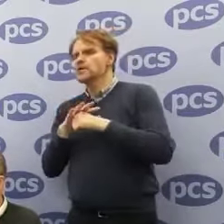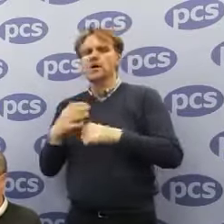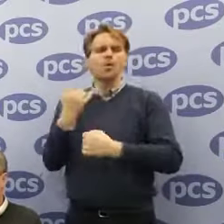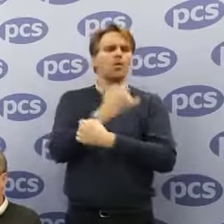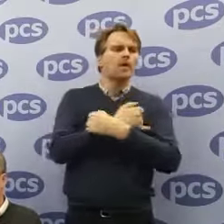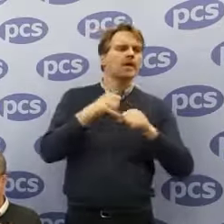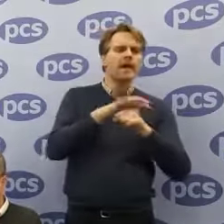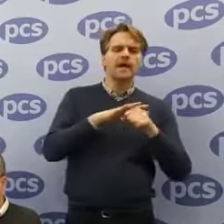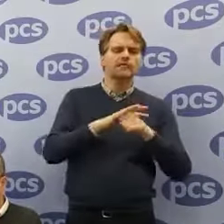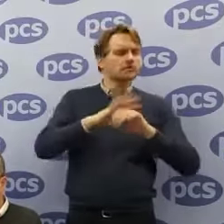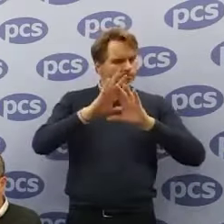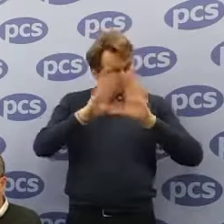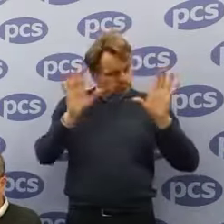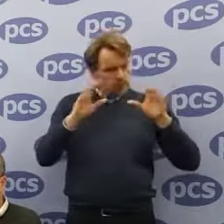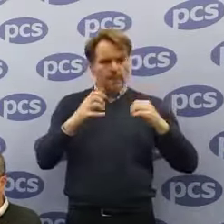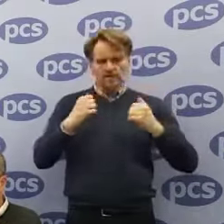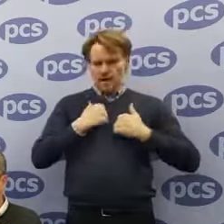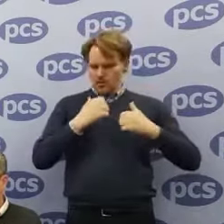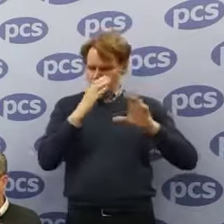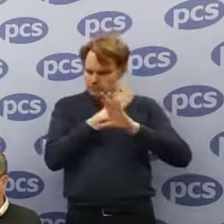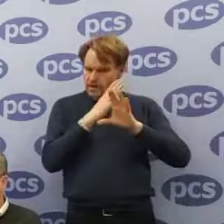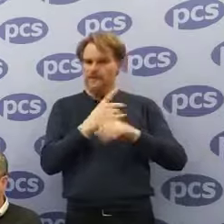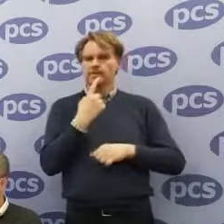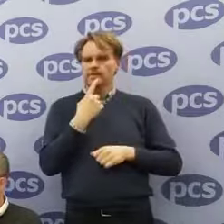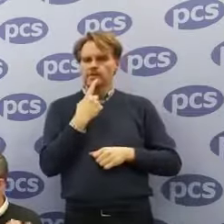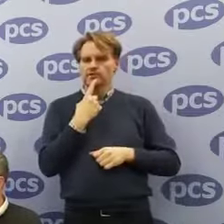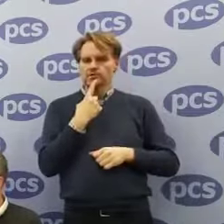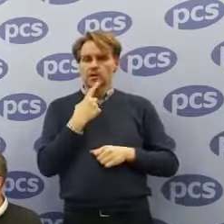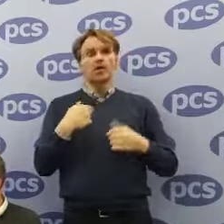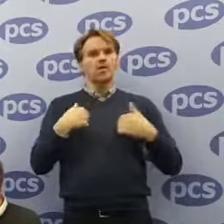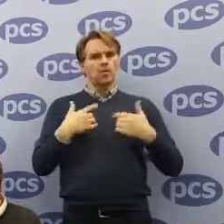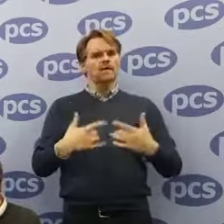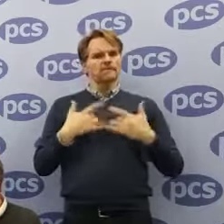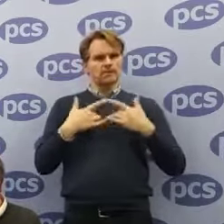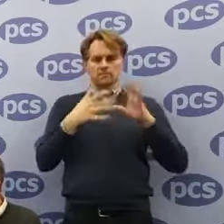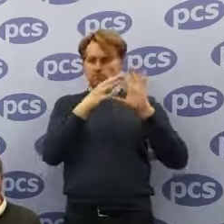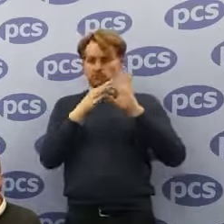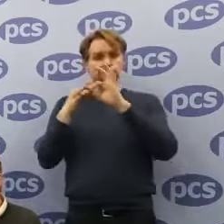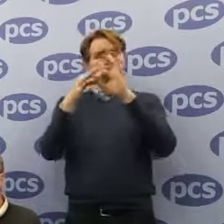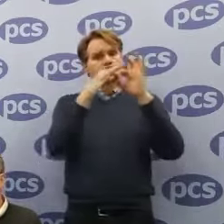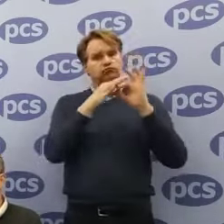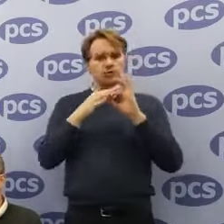We have a belief that the union is strongest if we are united, and if we